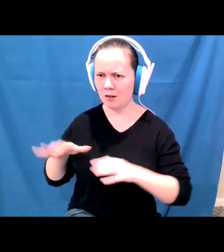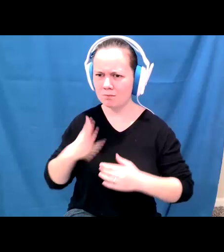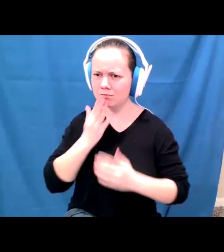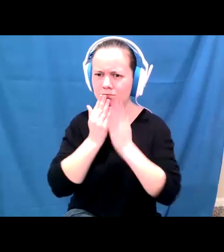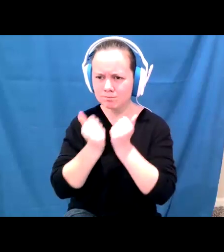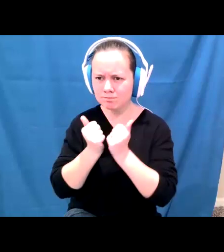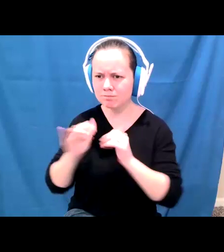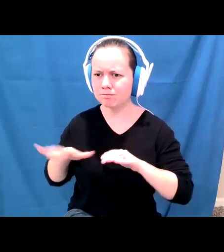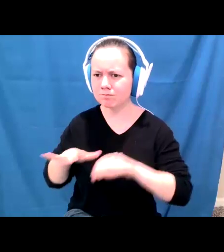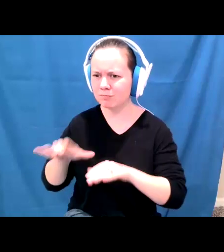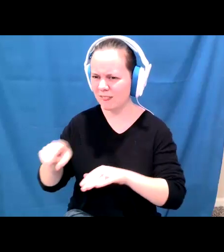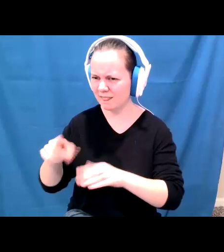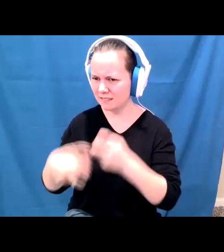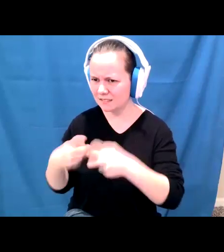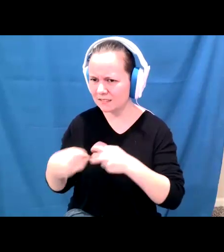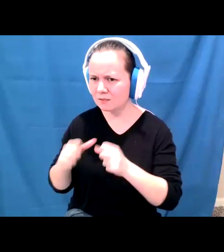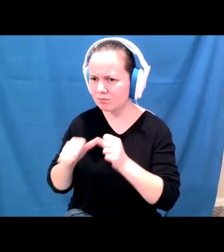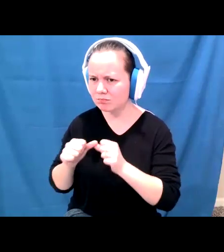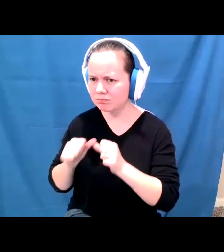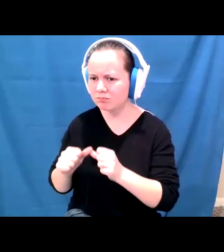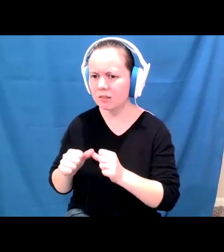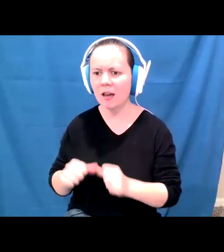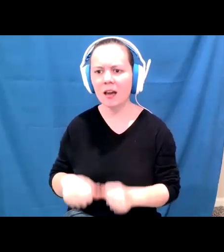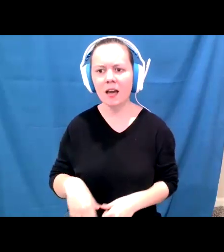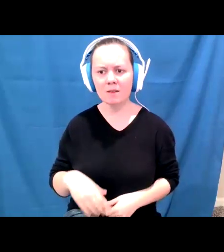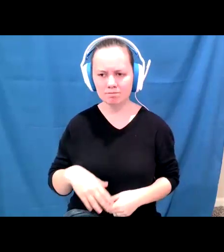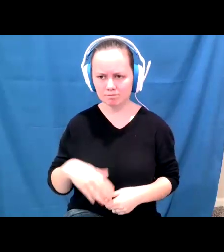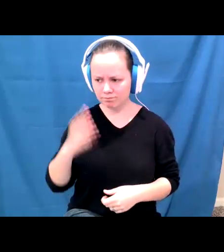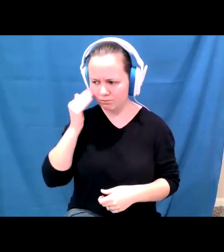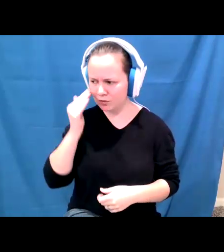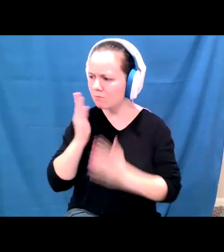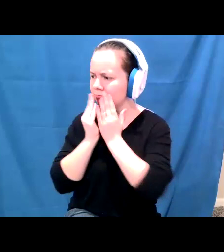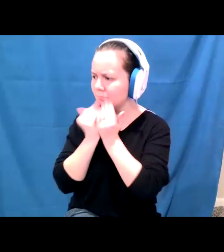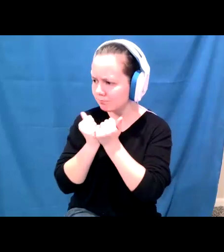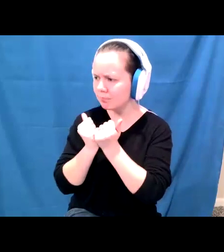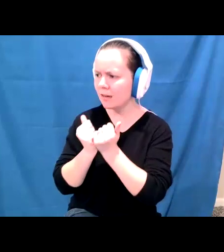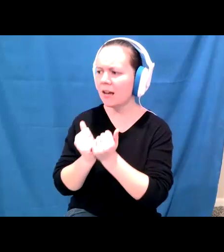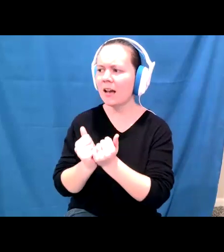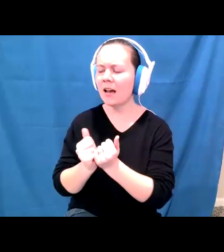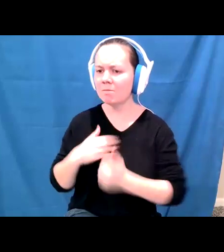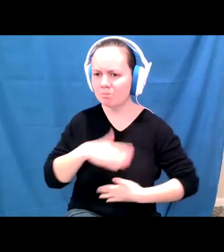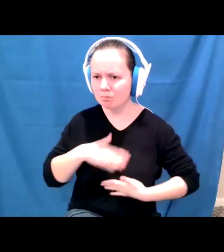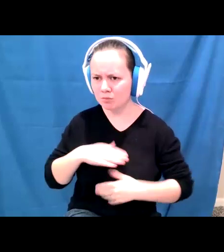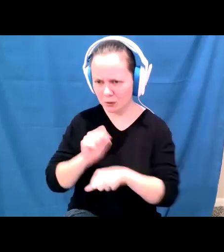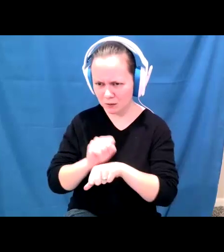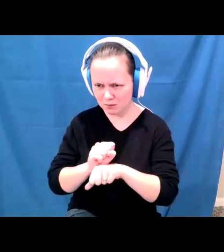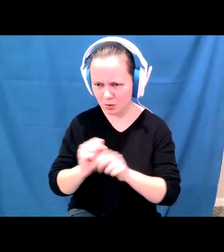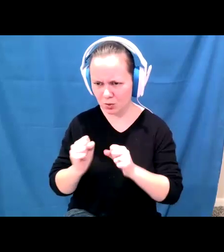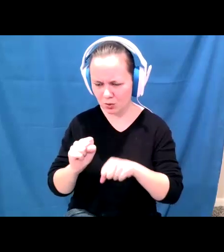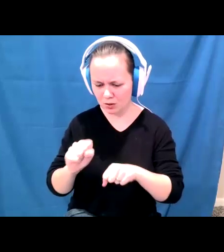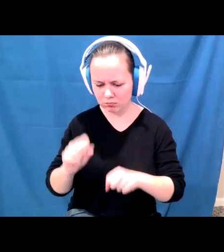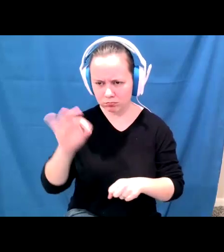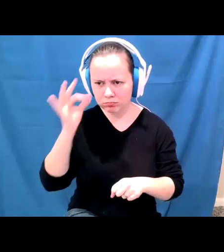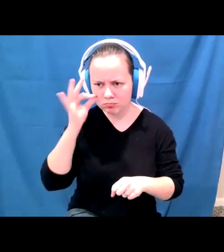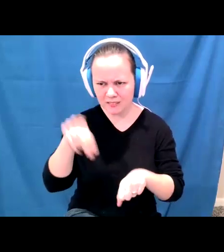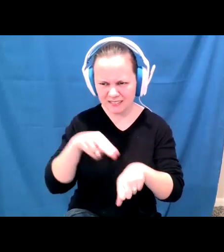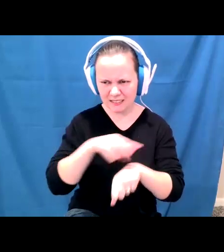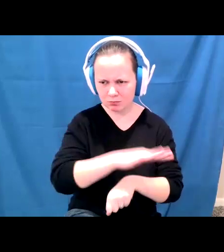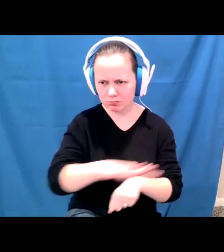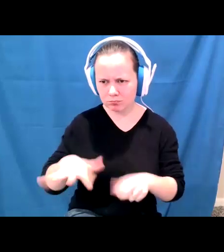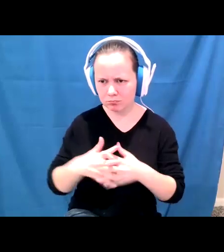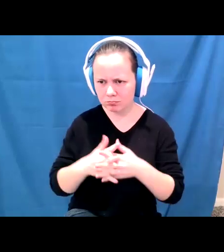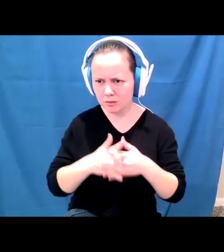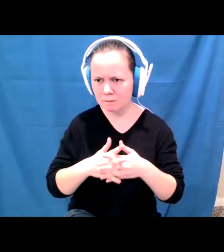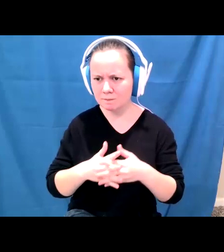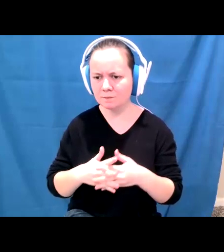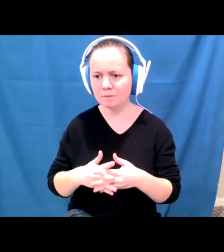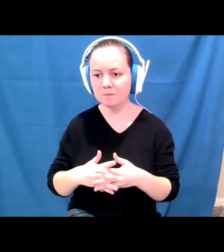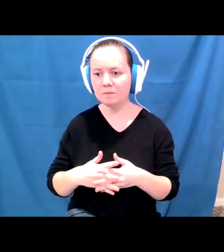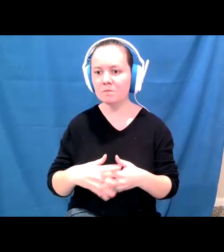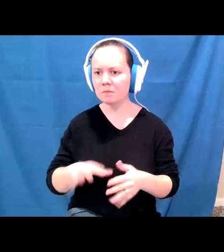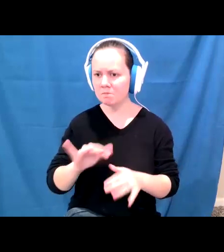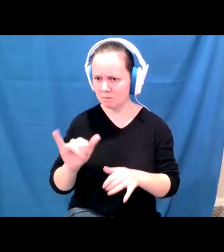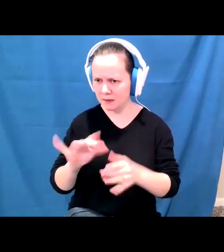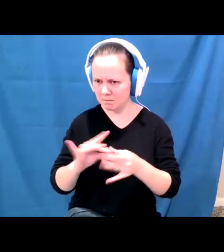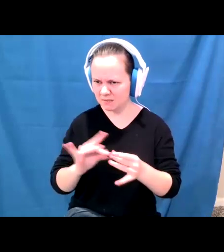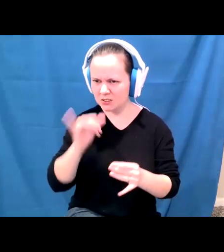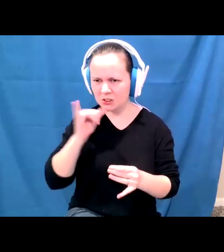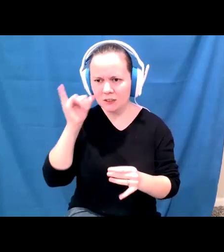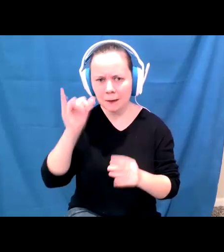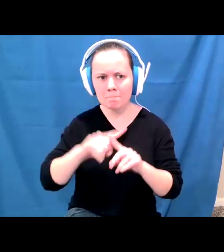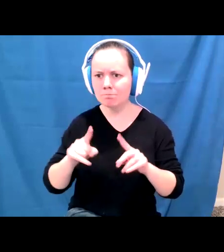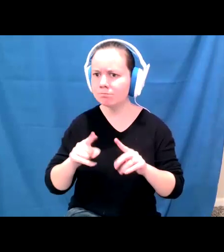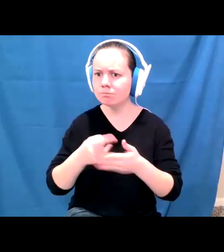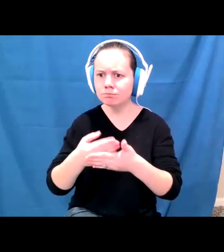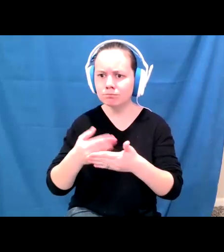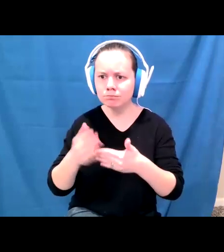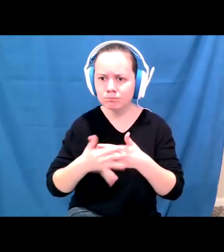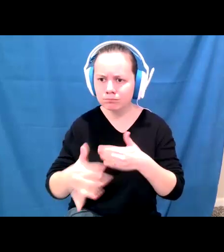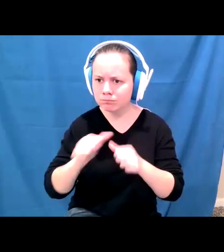I know it's a real passion for you, and I appreciate the fact that you've been able to partner nationally with all the federal partners as highlighted yesterday but way beyond that as well, and really shine a light on this